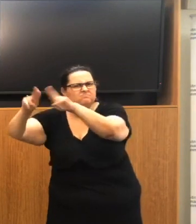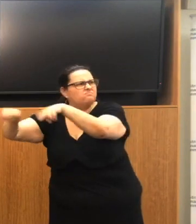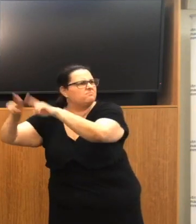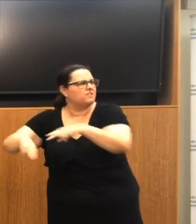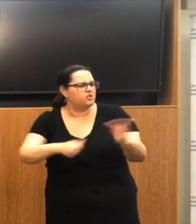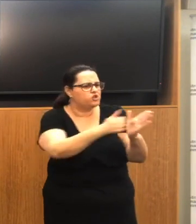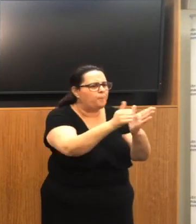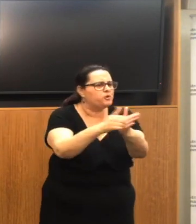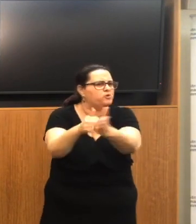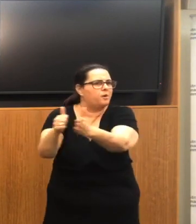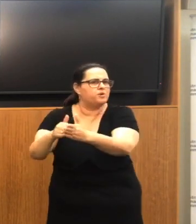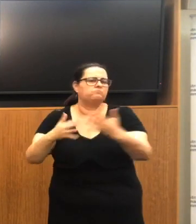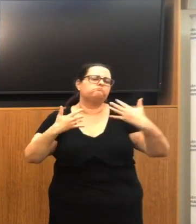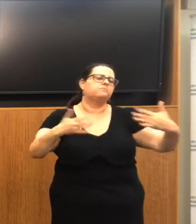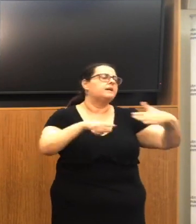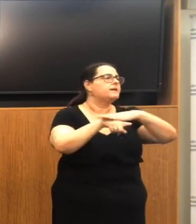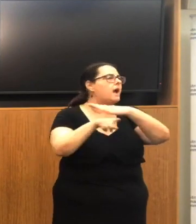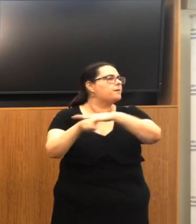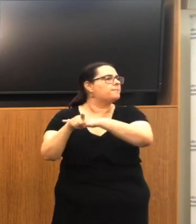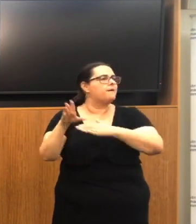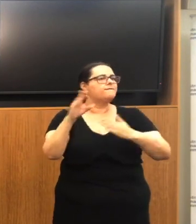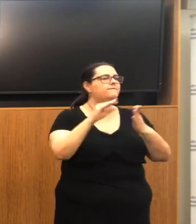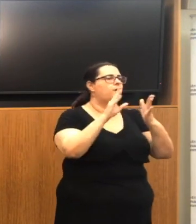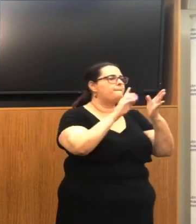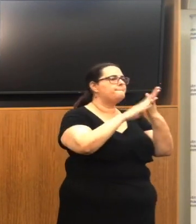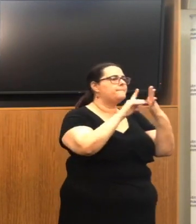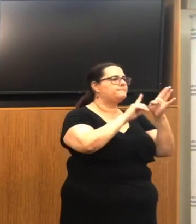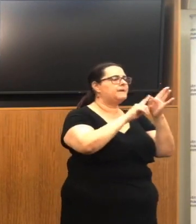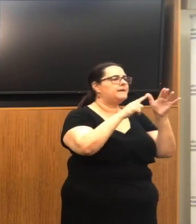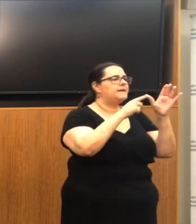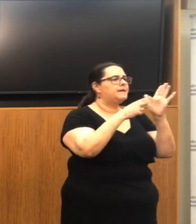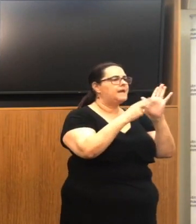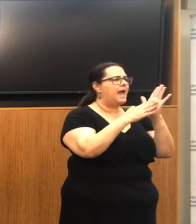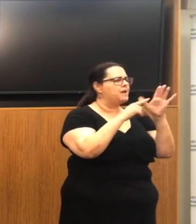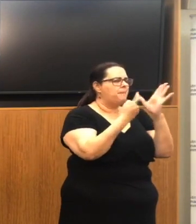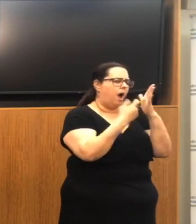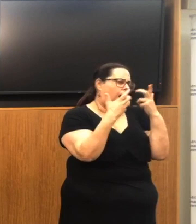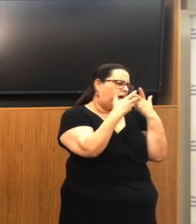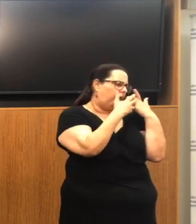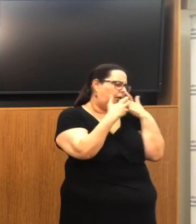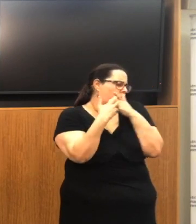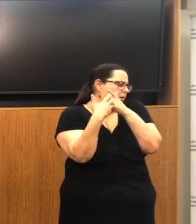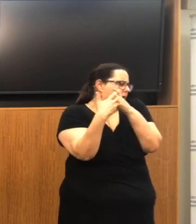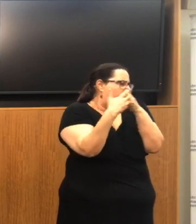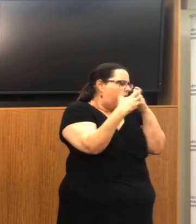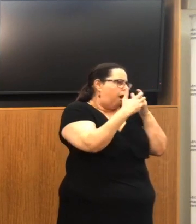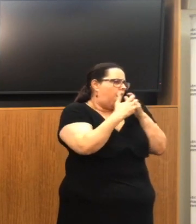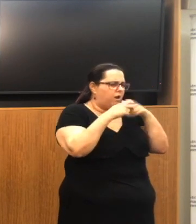of refugees from Miamar are now living in very over crowded conditions.